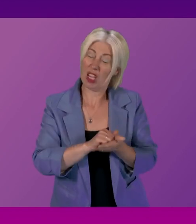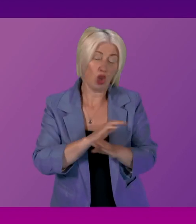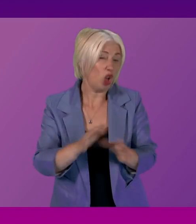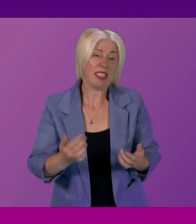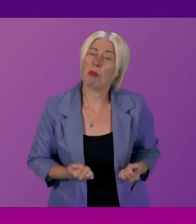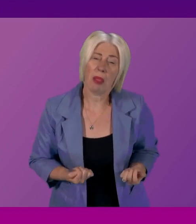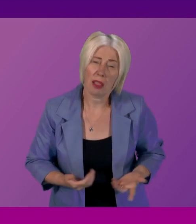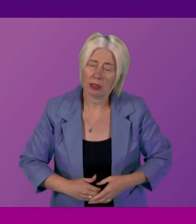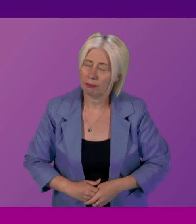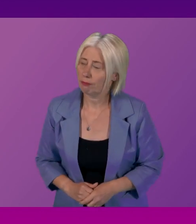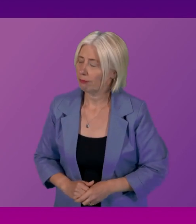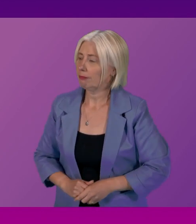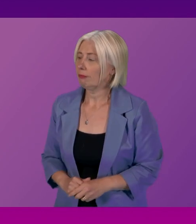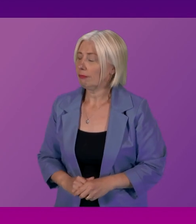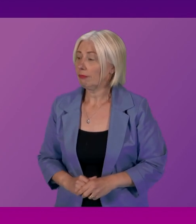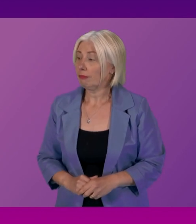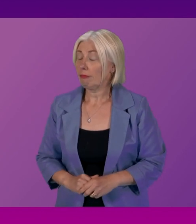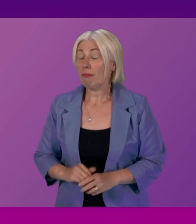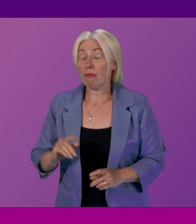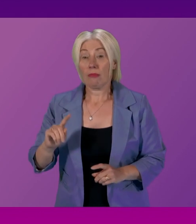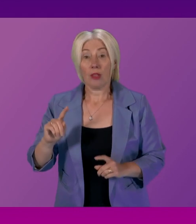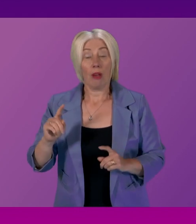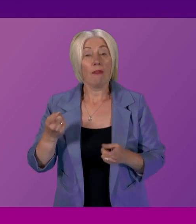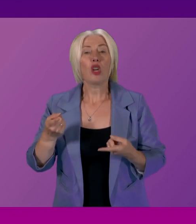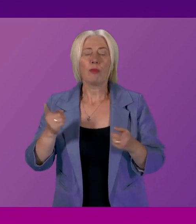not acceptable. The First Minister has mentioned Covid, as I thought he would.